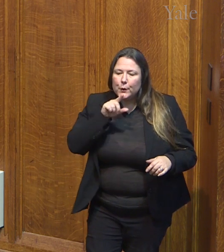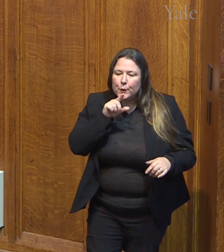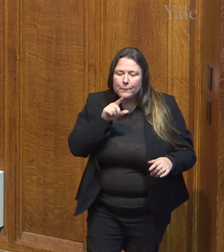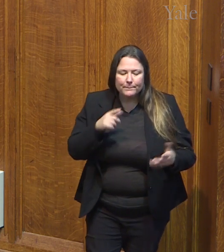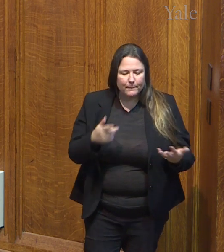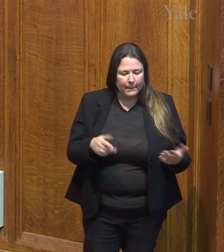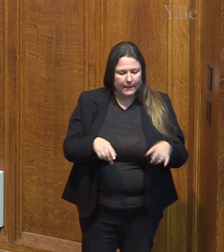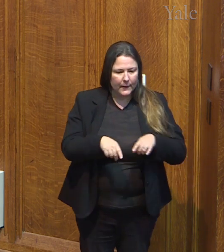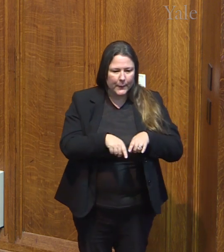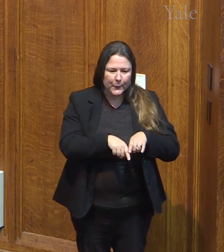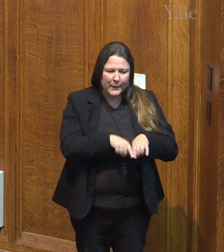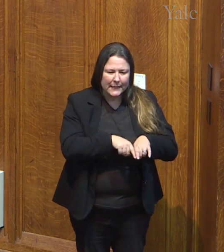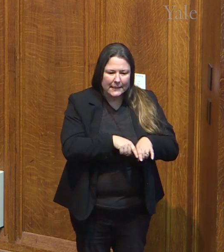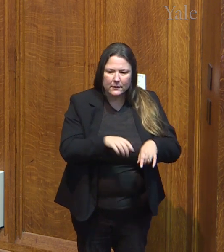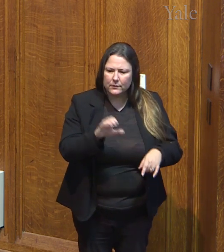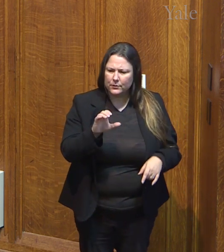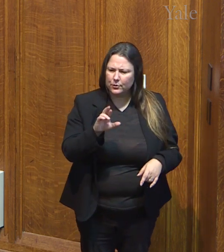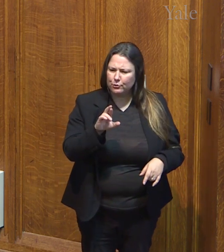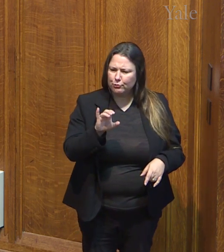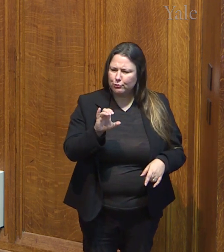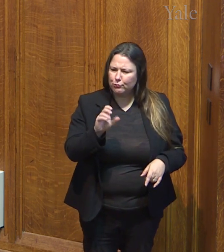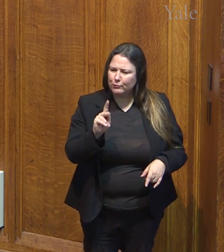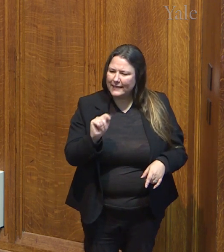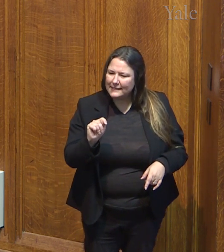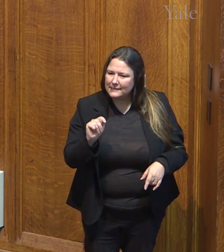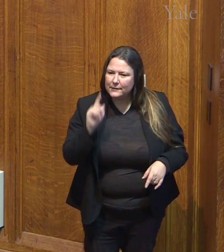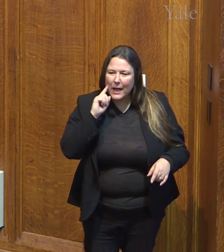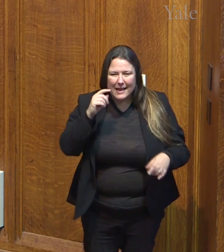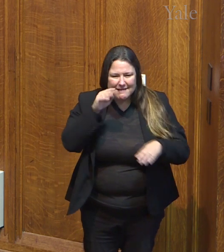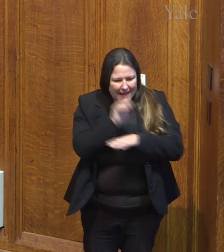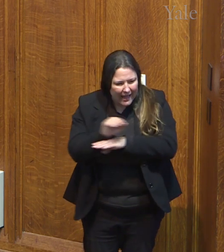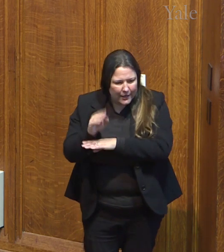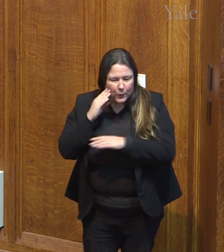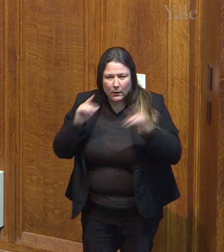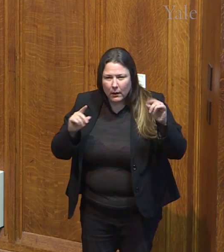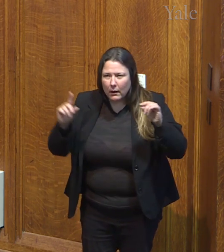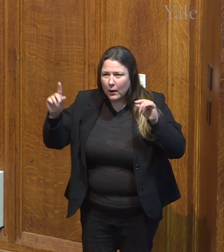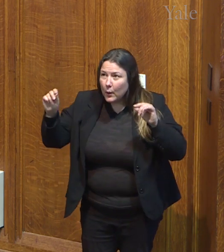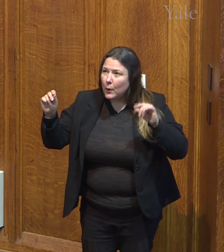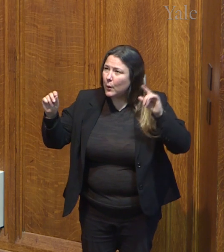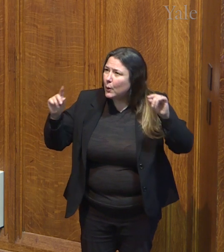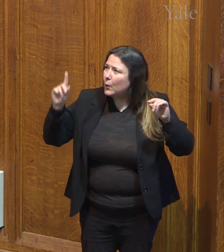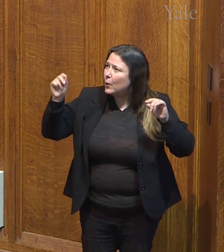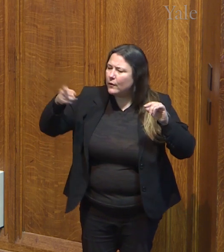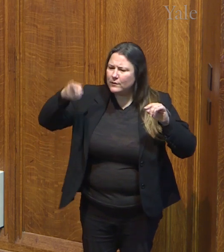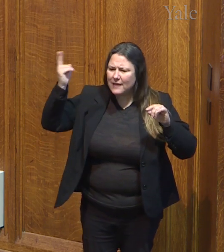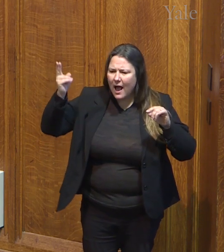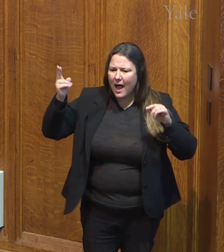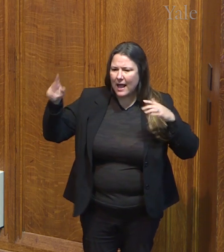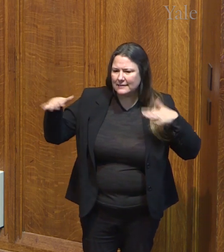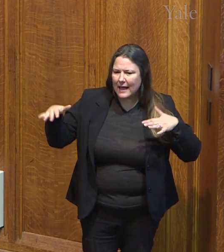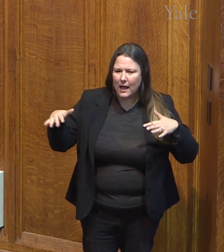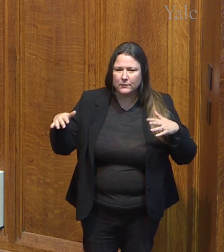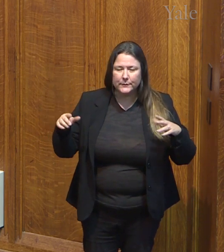but, you know, birds twerping in the air. Piccolos, high stringed instruments that brought